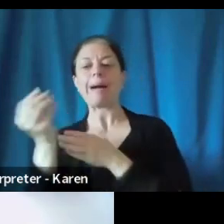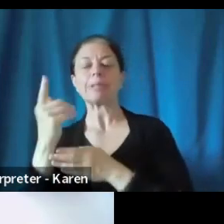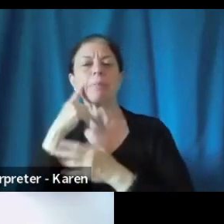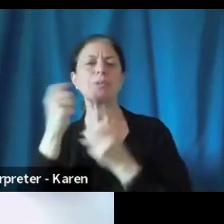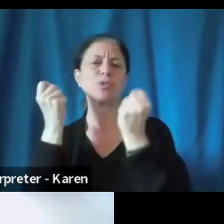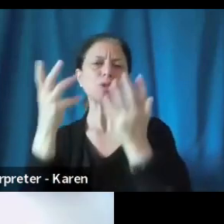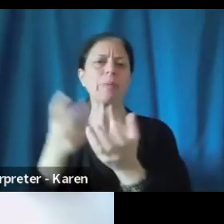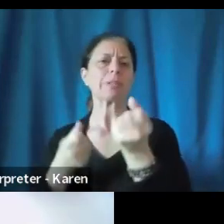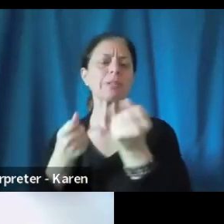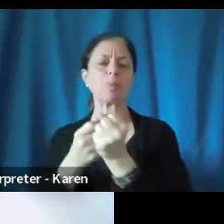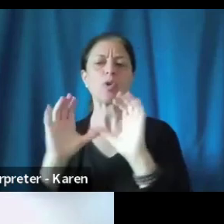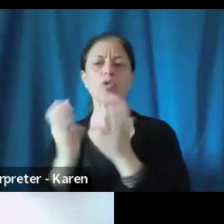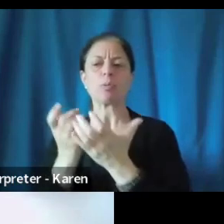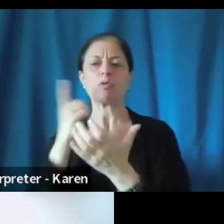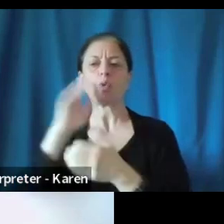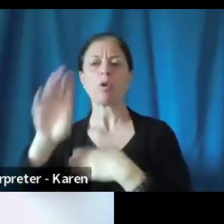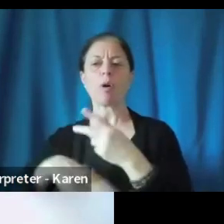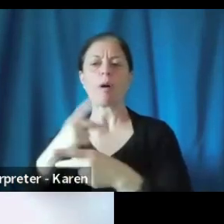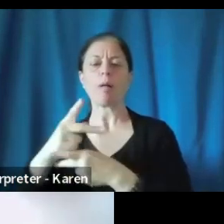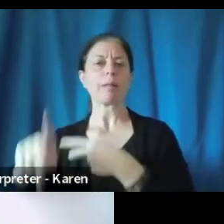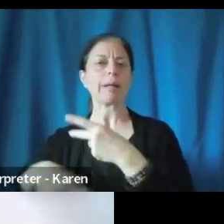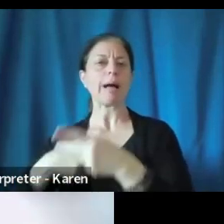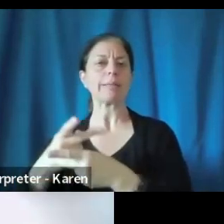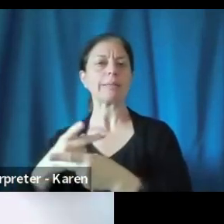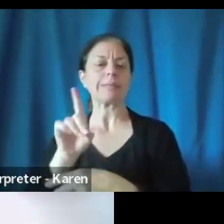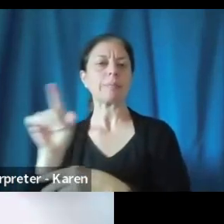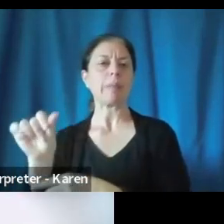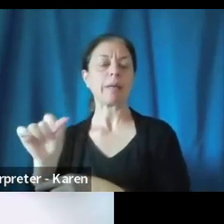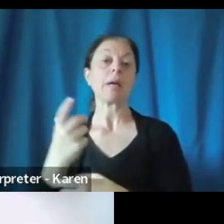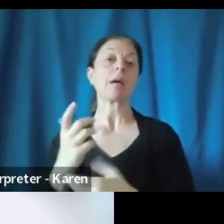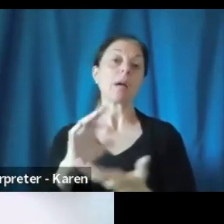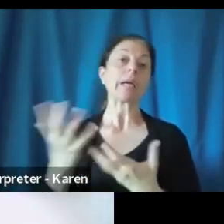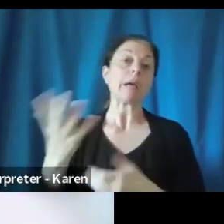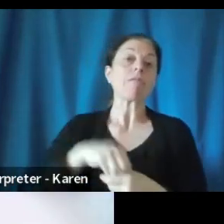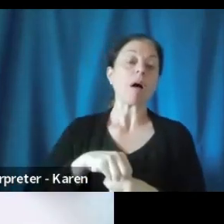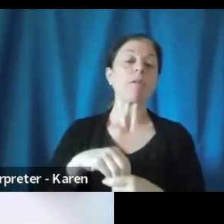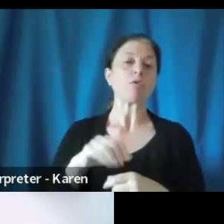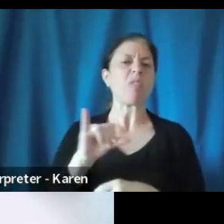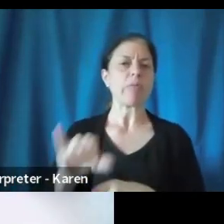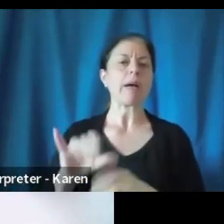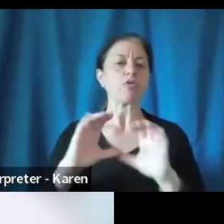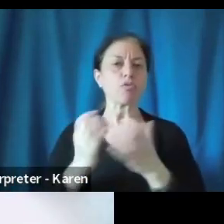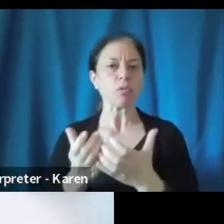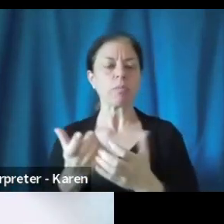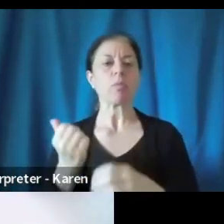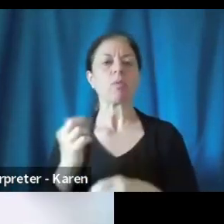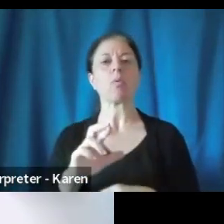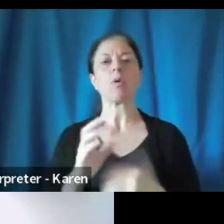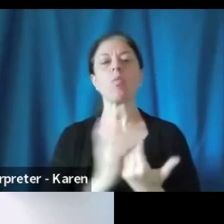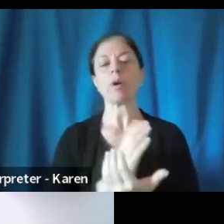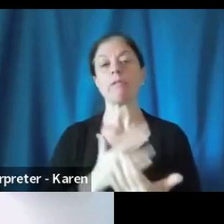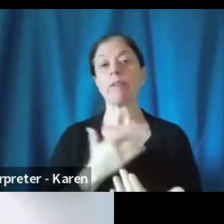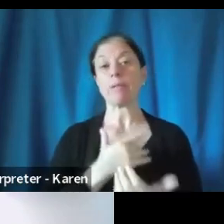your professional environment. Look outside, because there's so many support groups for all kinds of disabilities.